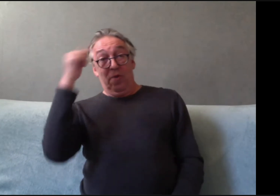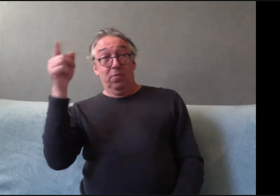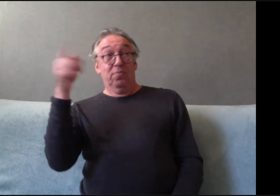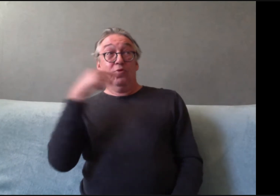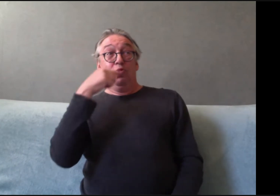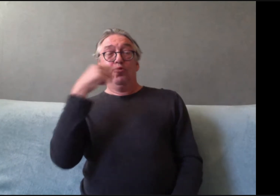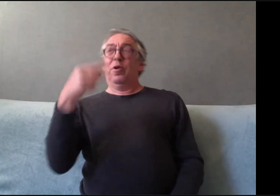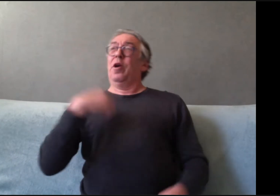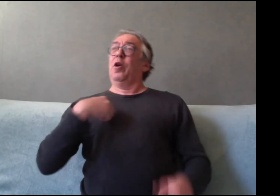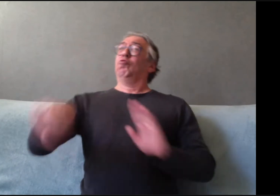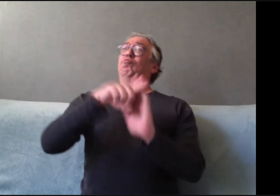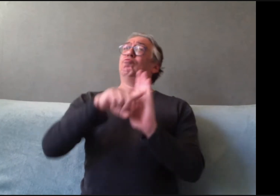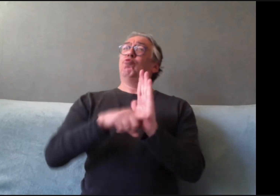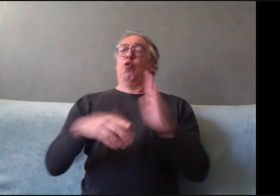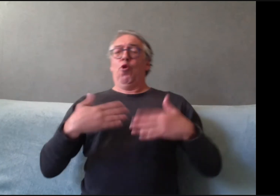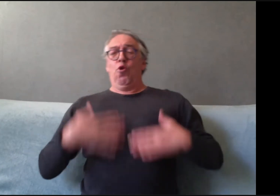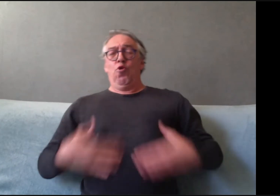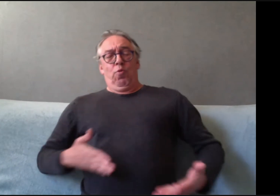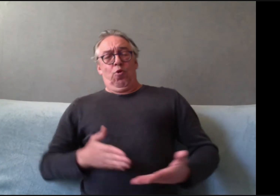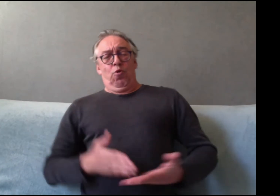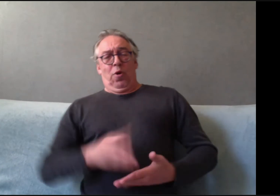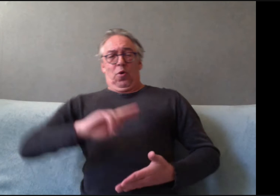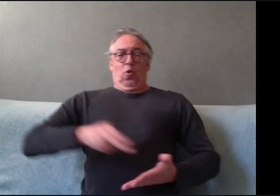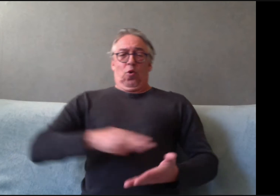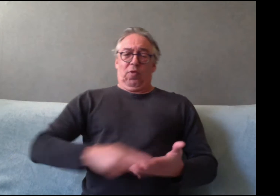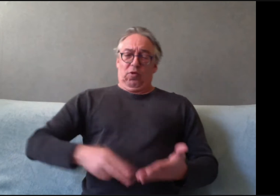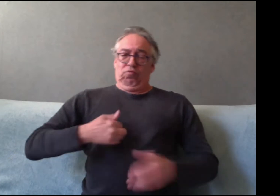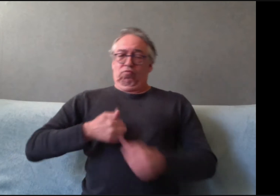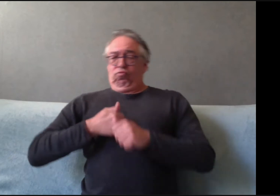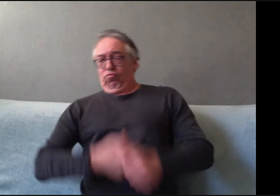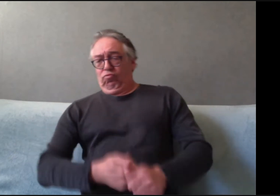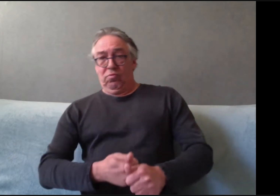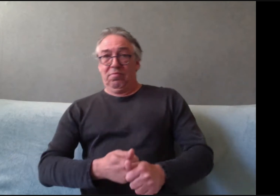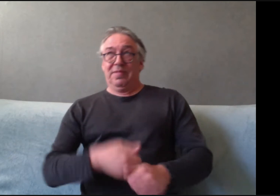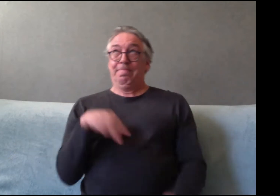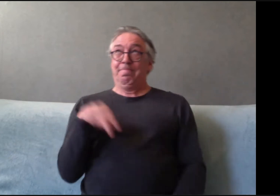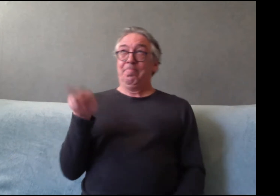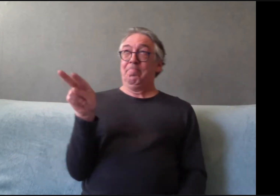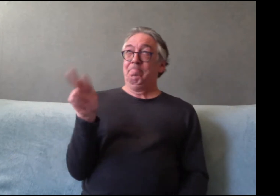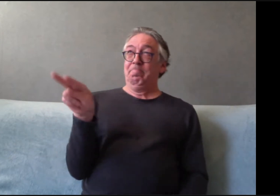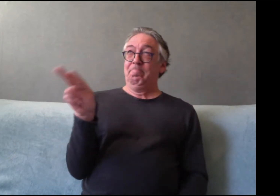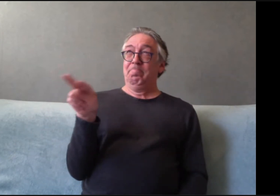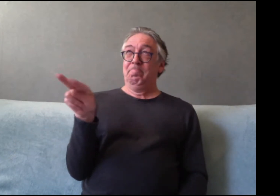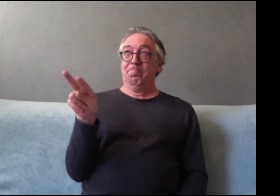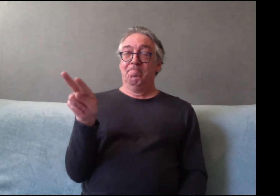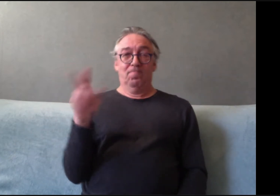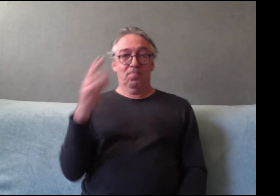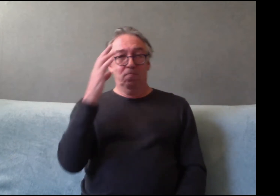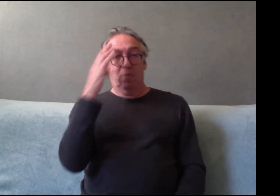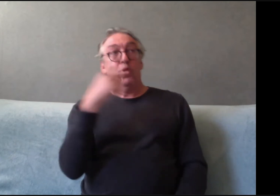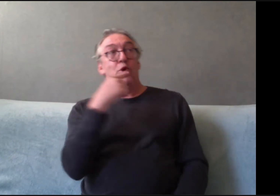Human Rights Conventions and protect the rights of all citizens,